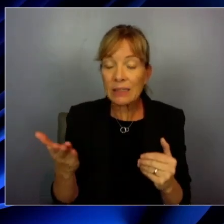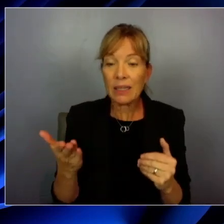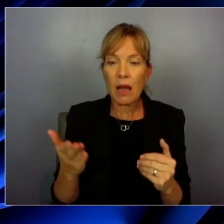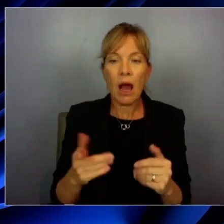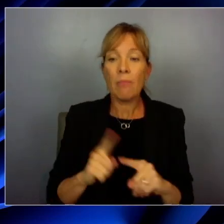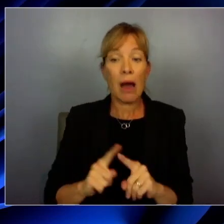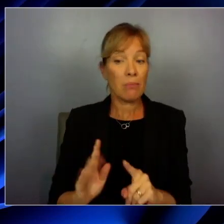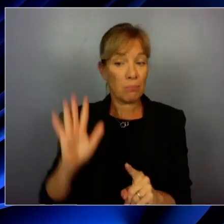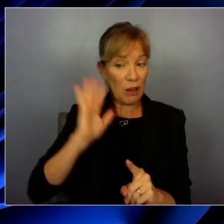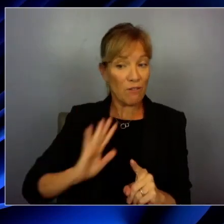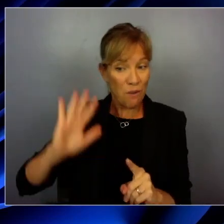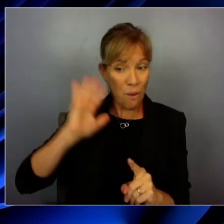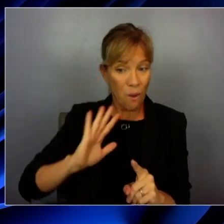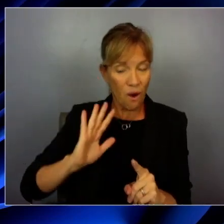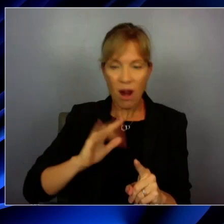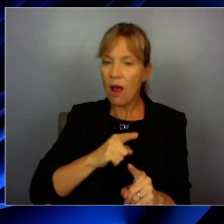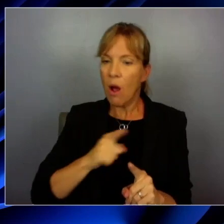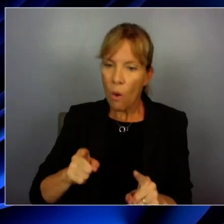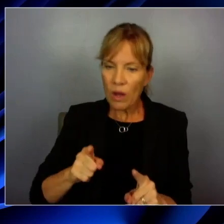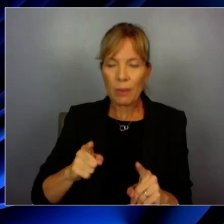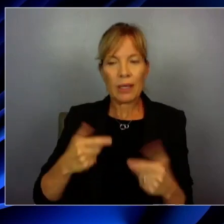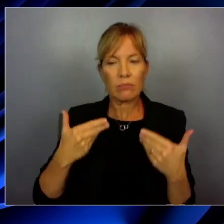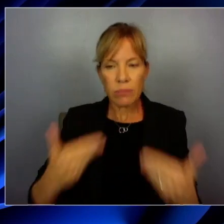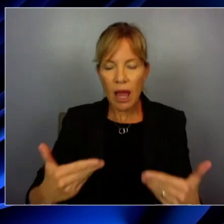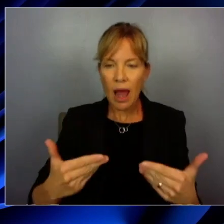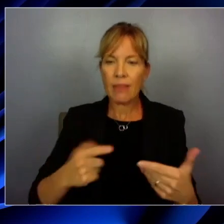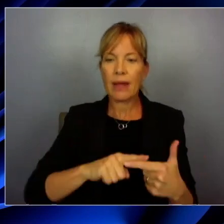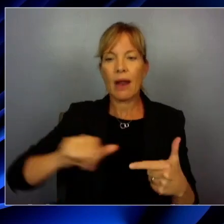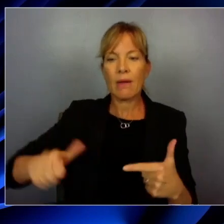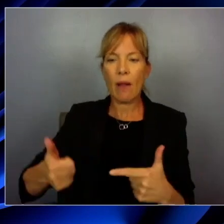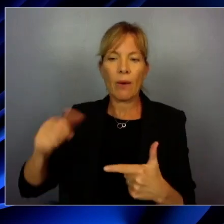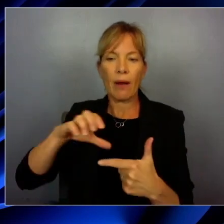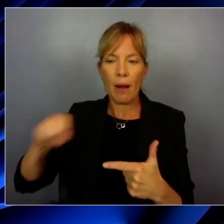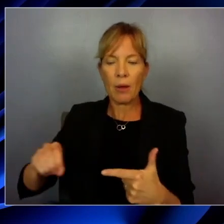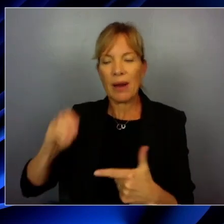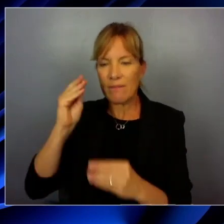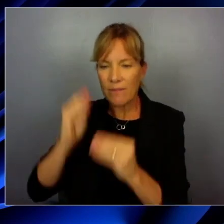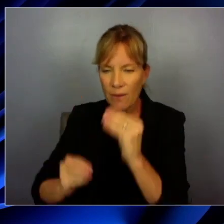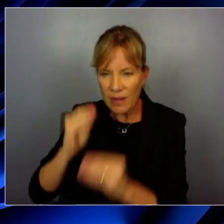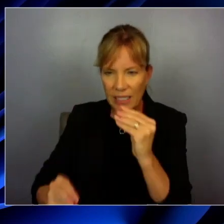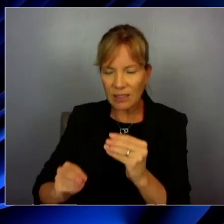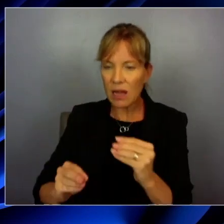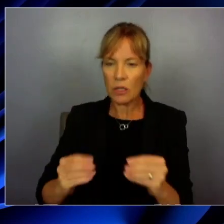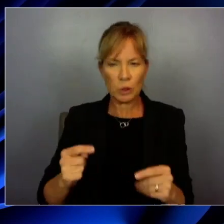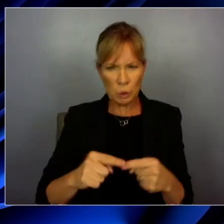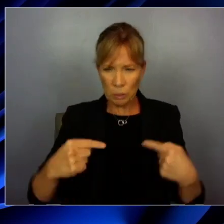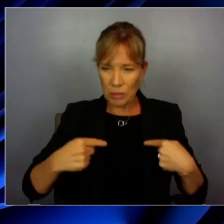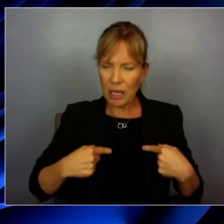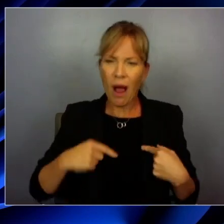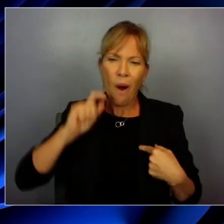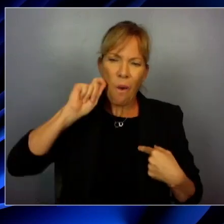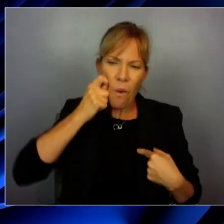Would have had to go onto third party AT providers so for me it's really cool to see all of this stuff come out of